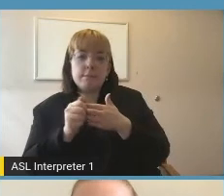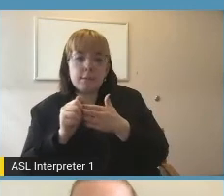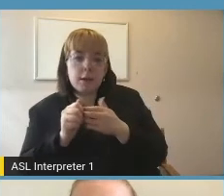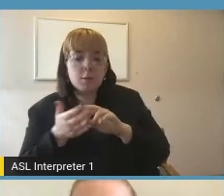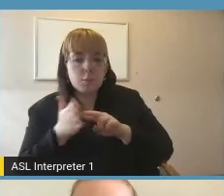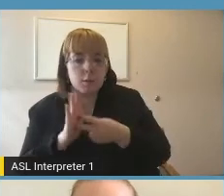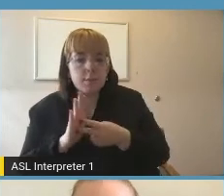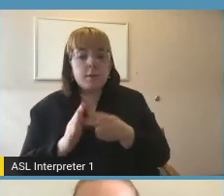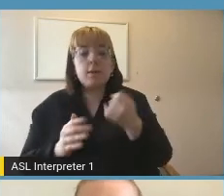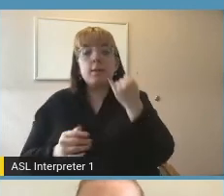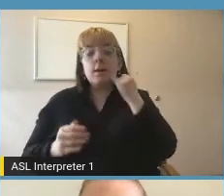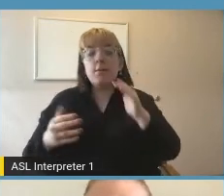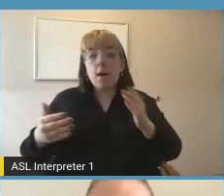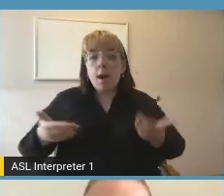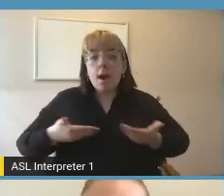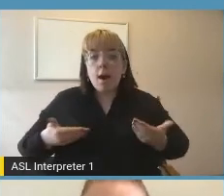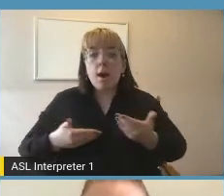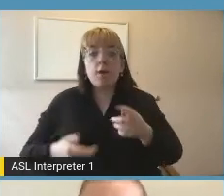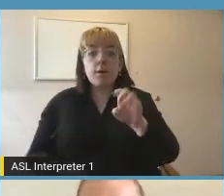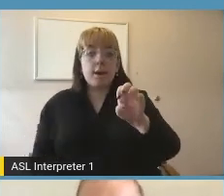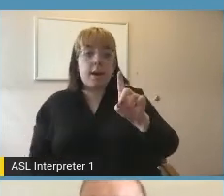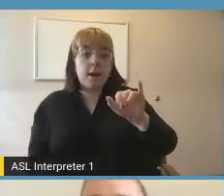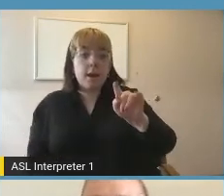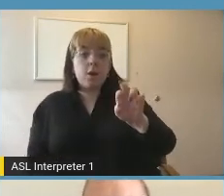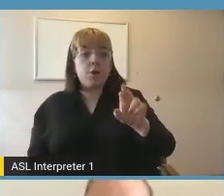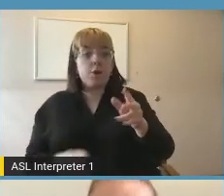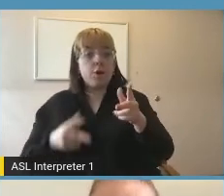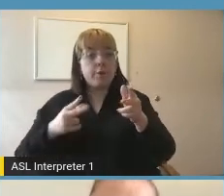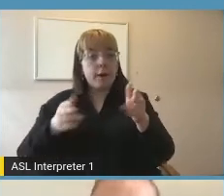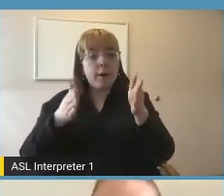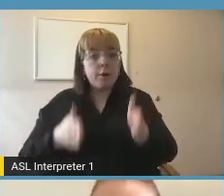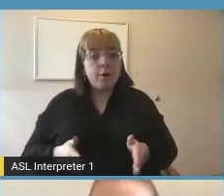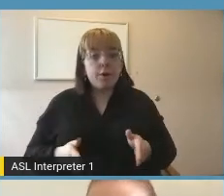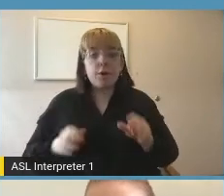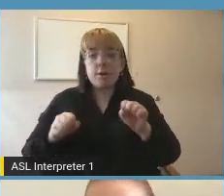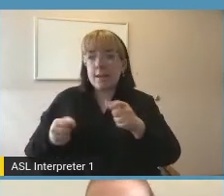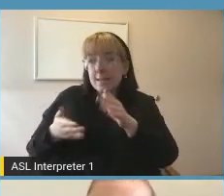you can more just say here's what I want, can you clean this up, finish it, do what